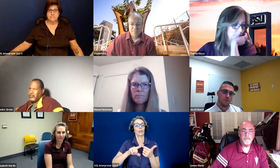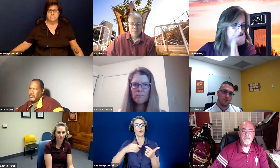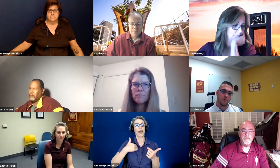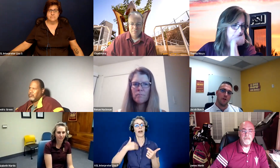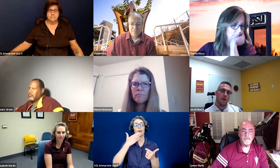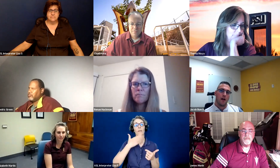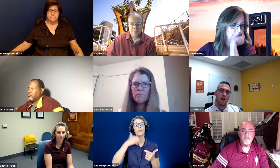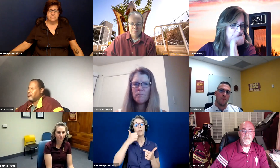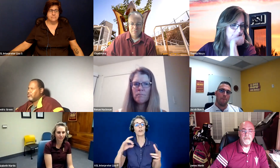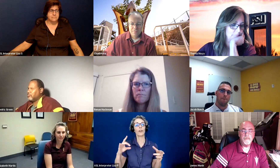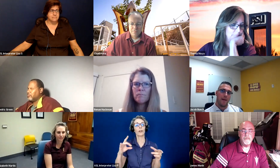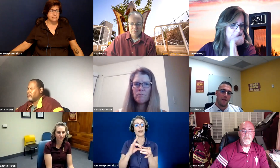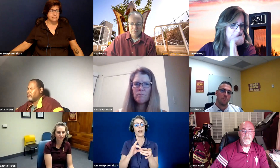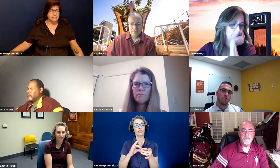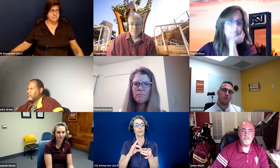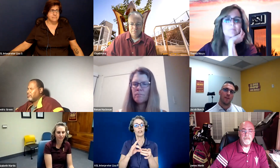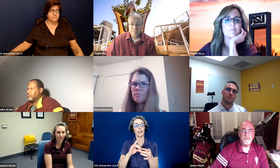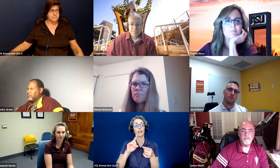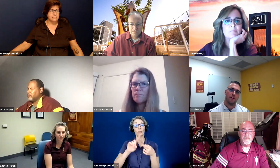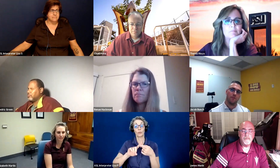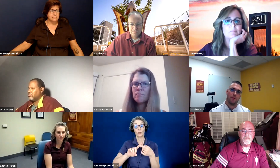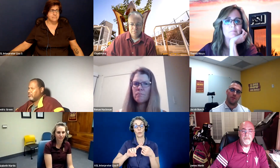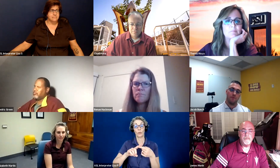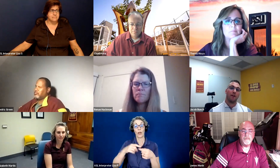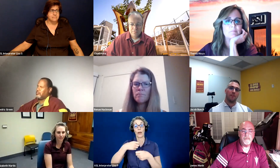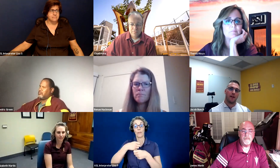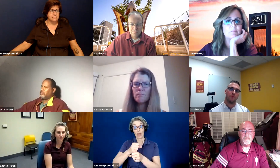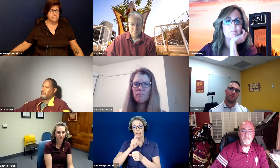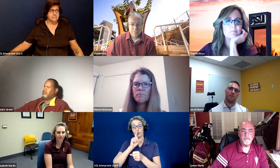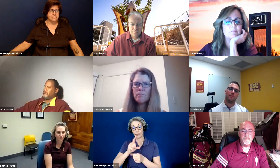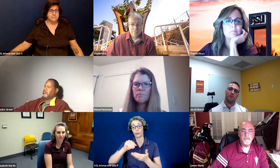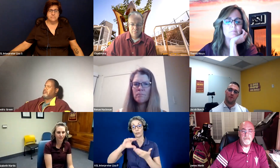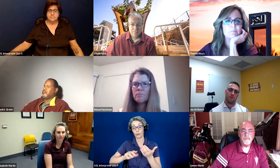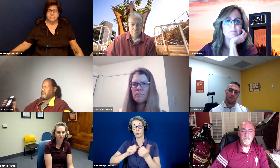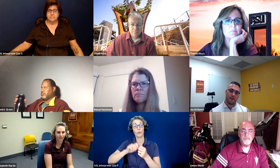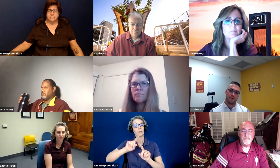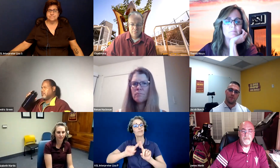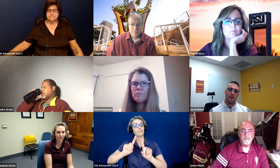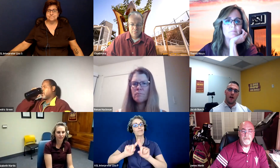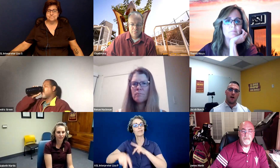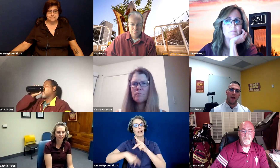to making sure that students with various types of disability profiles